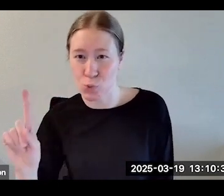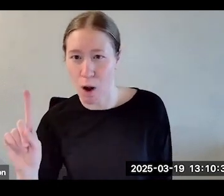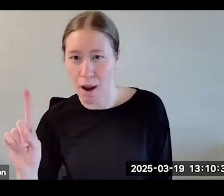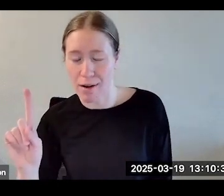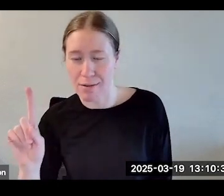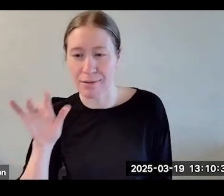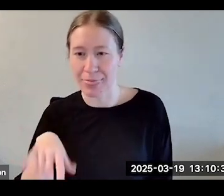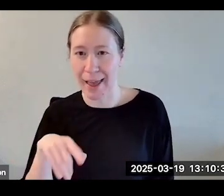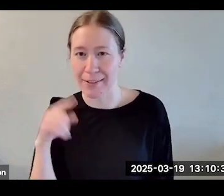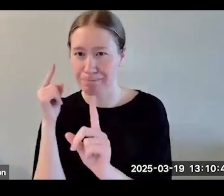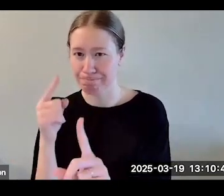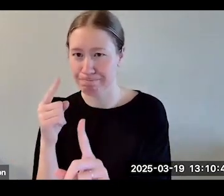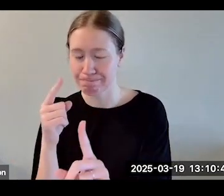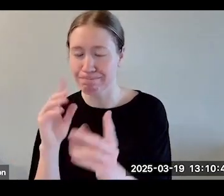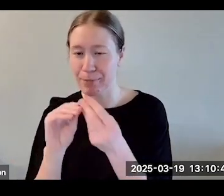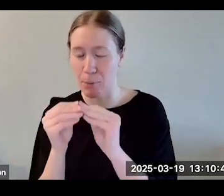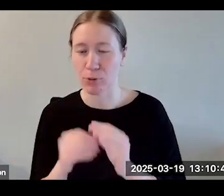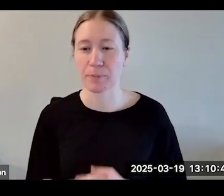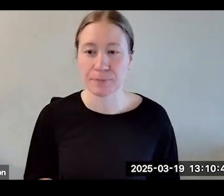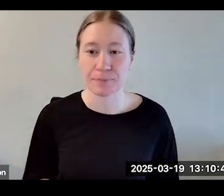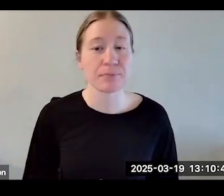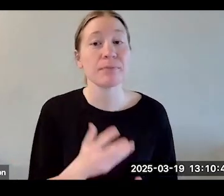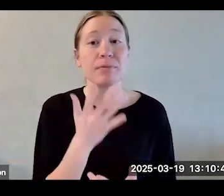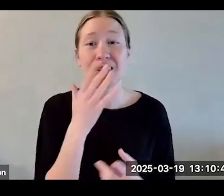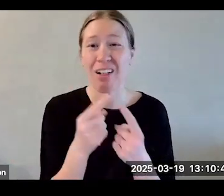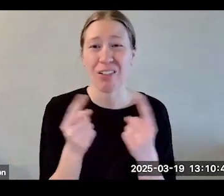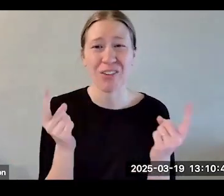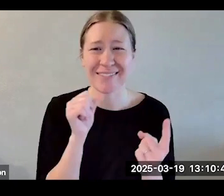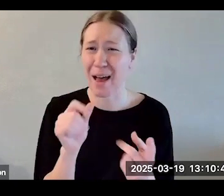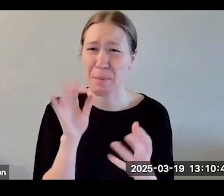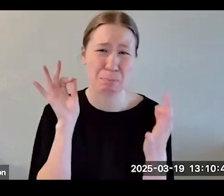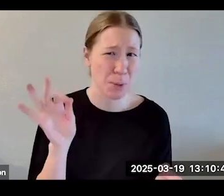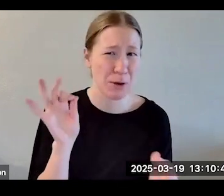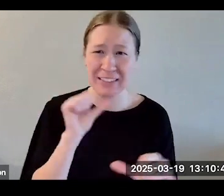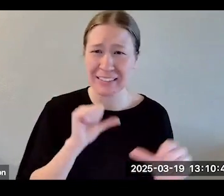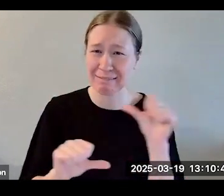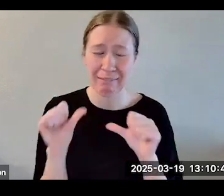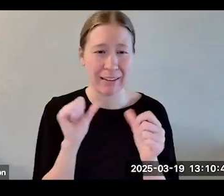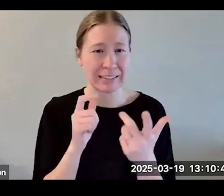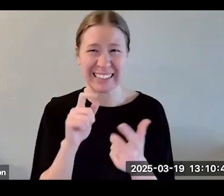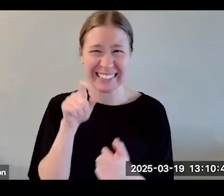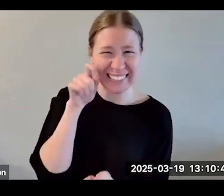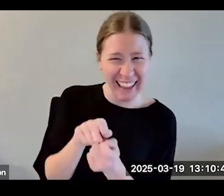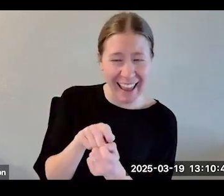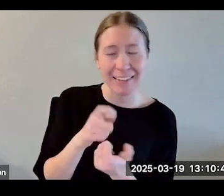color is really not a perfect science with accessibility. Everyone has slightly different color vision,